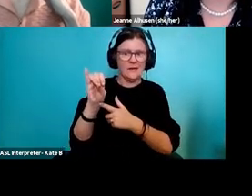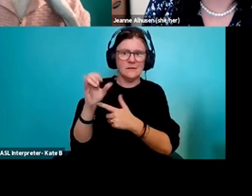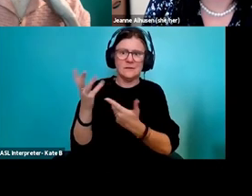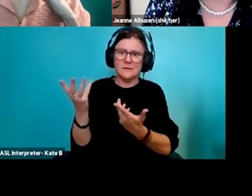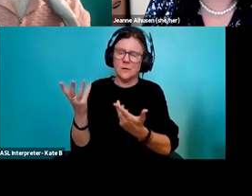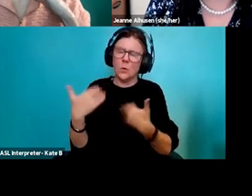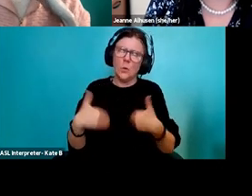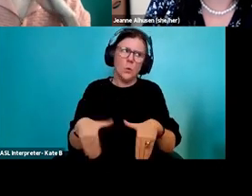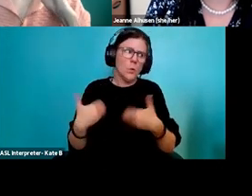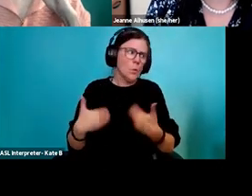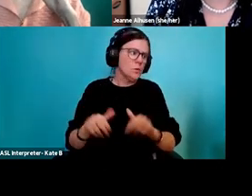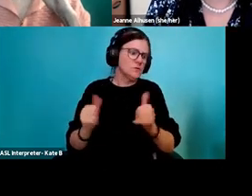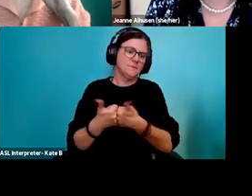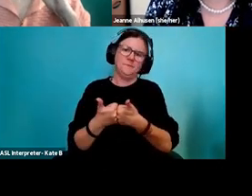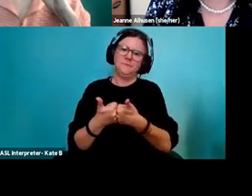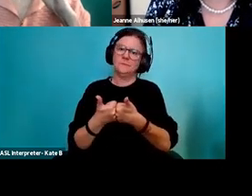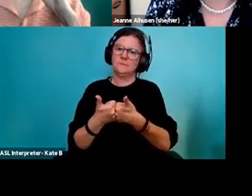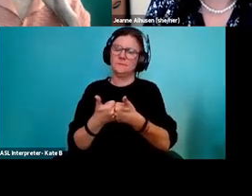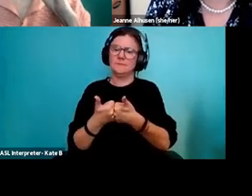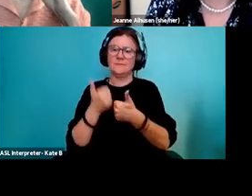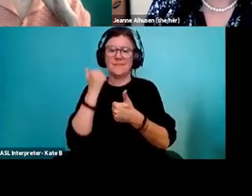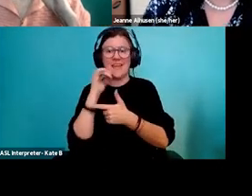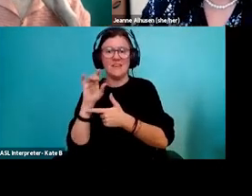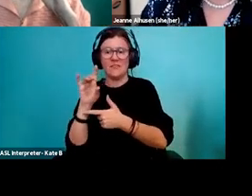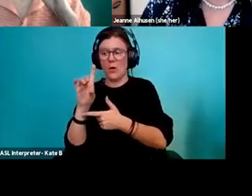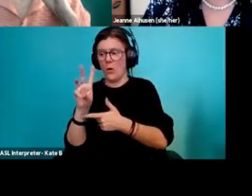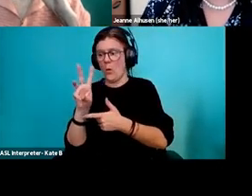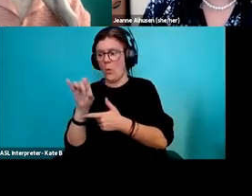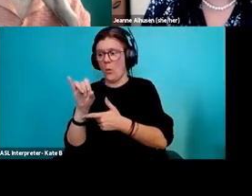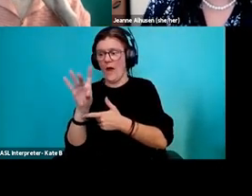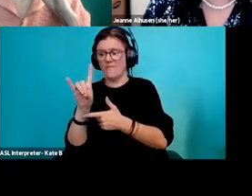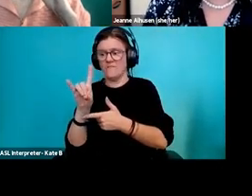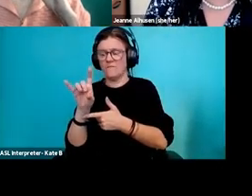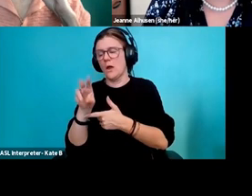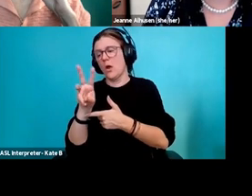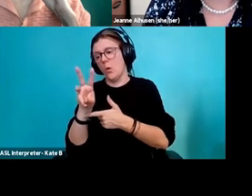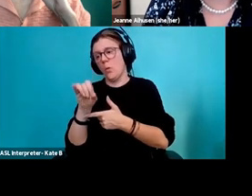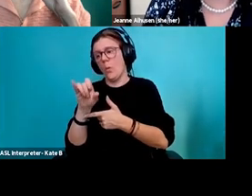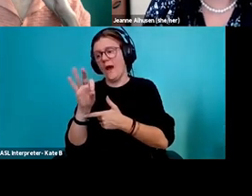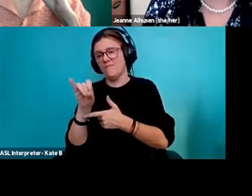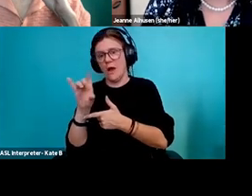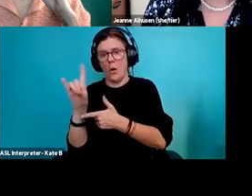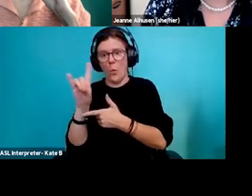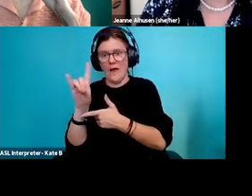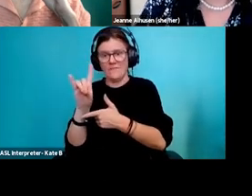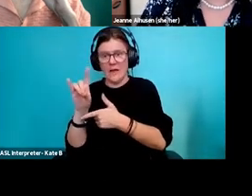challenging depending on stability of Wi-Fi, or how adjustable an exam table is, or even